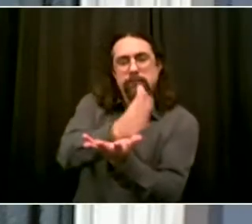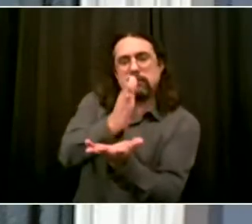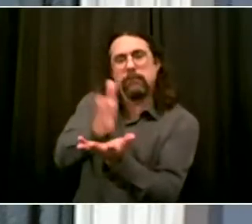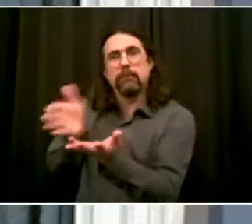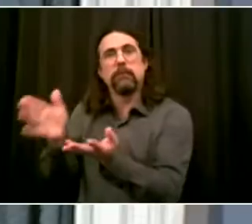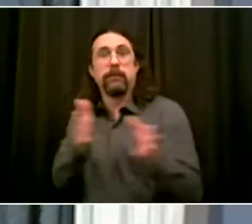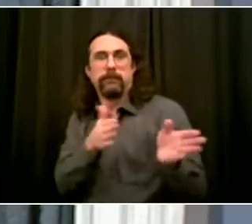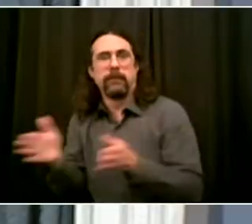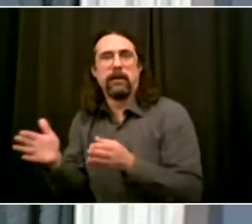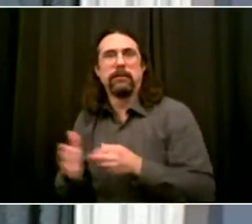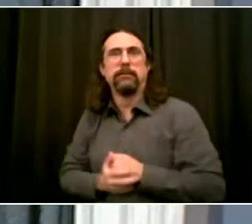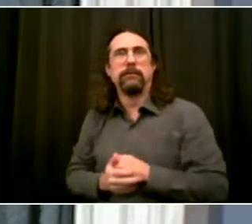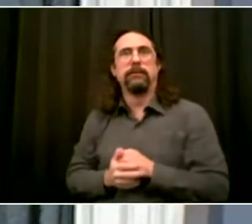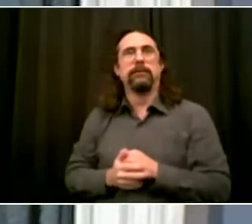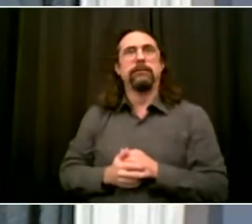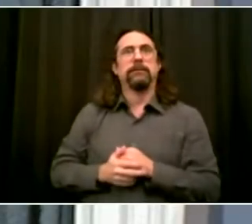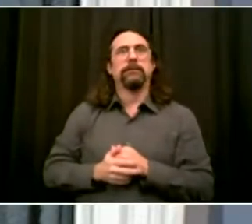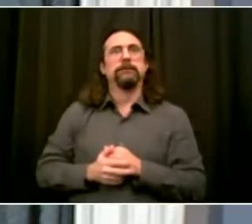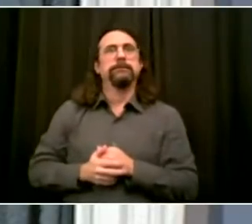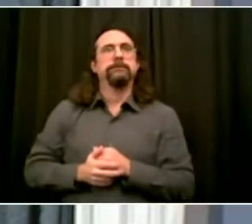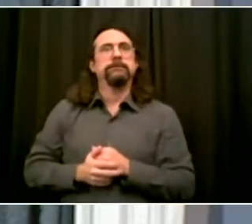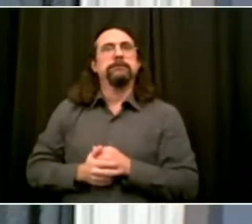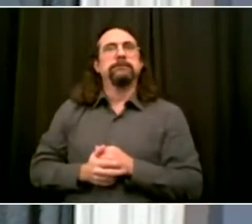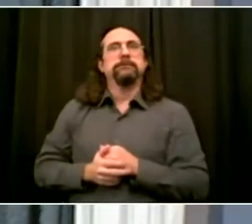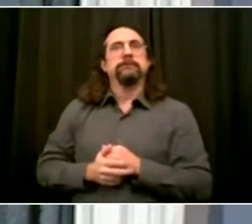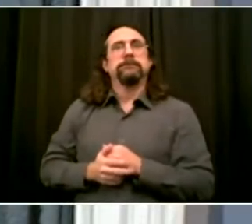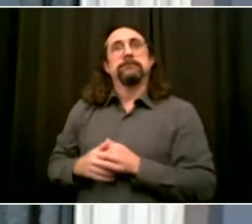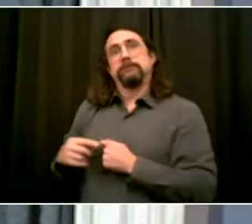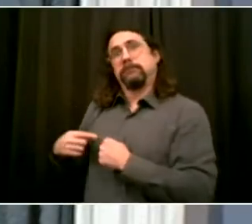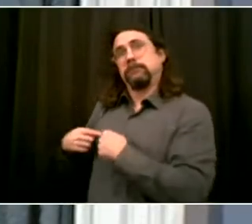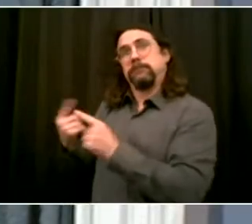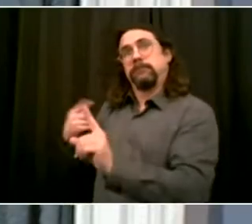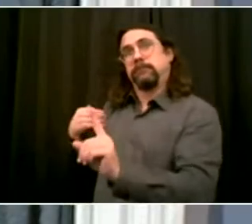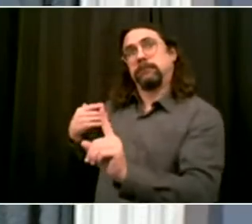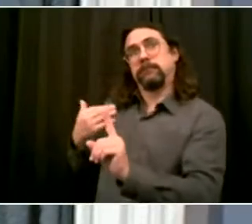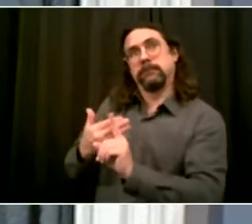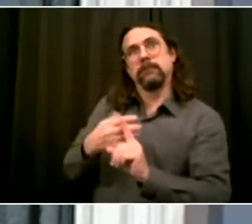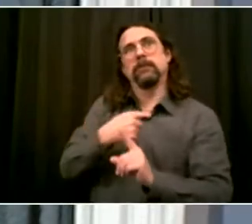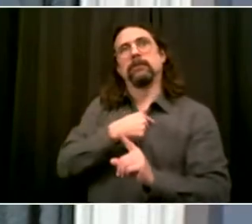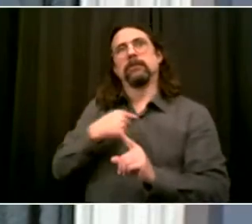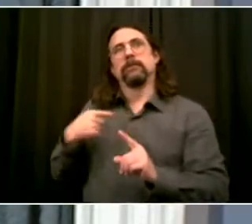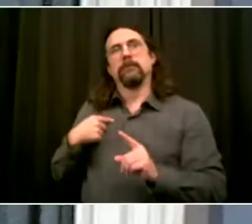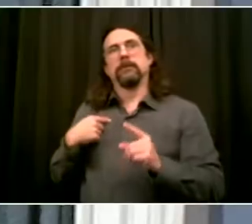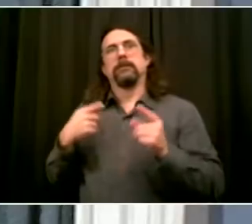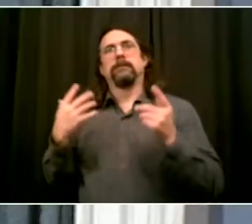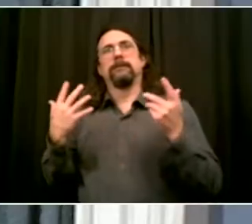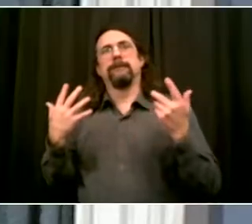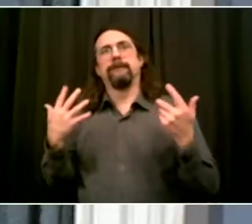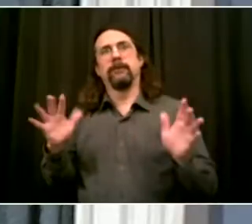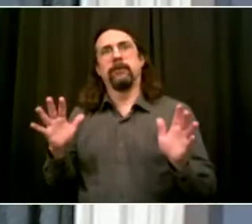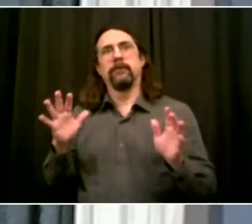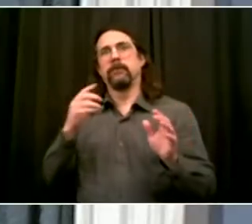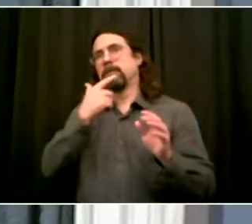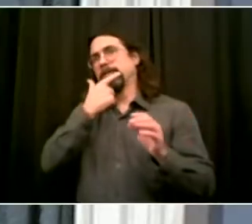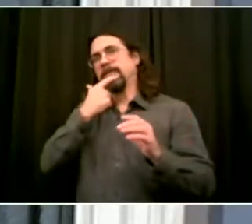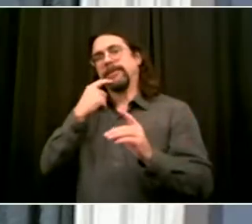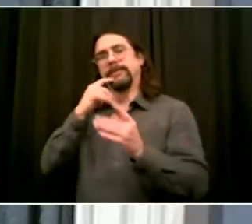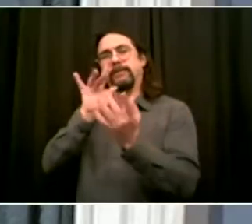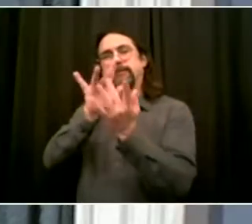CONTACT WITH THE 55 ACUTE CARE AND SPECIALTY HOSPITALS THAT